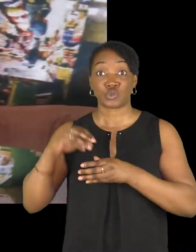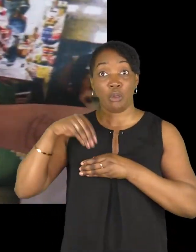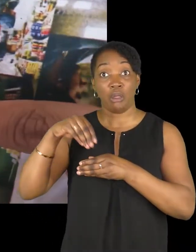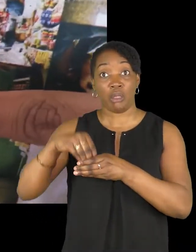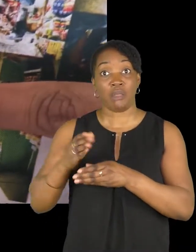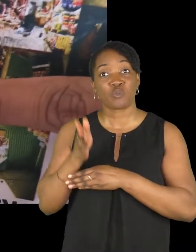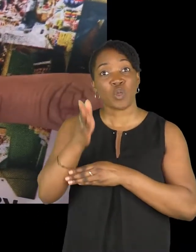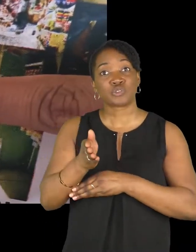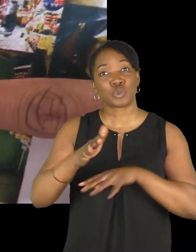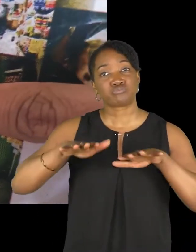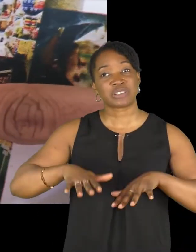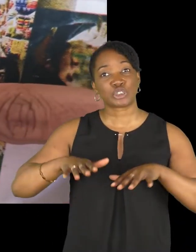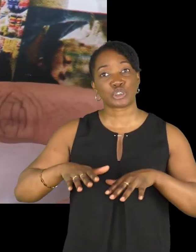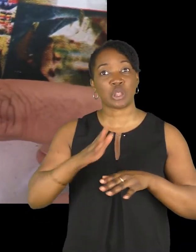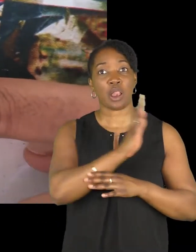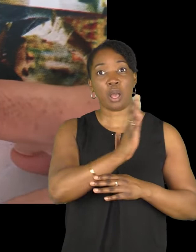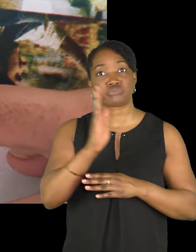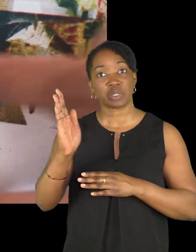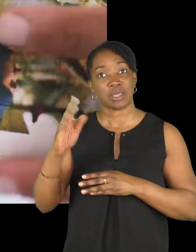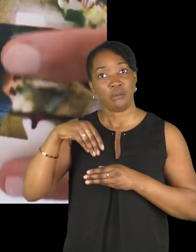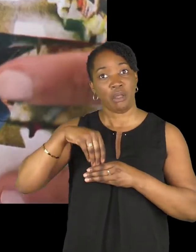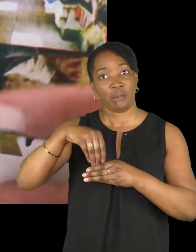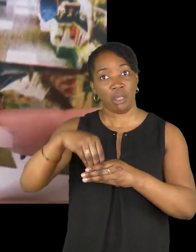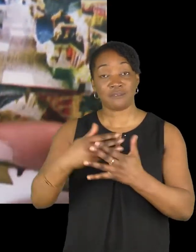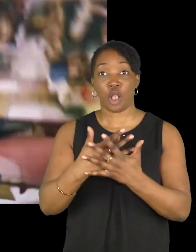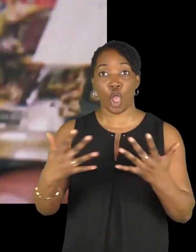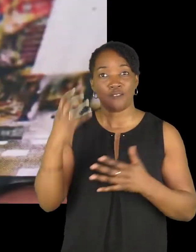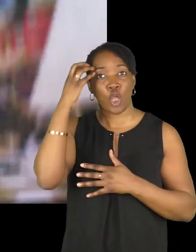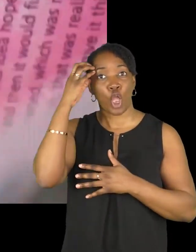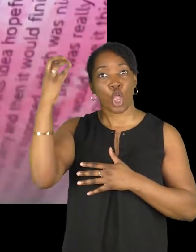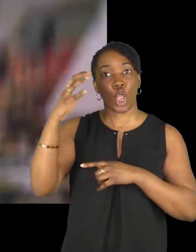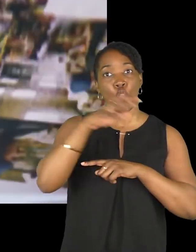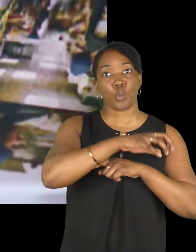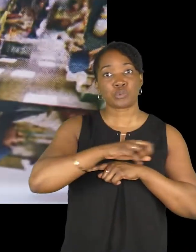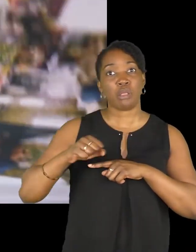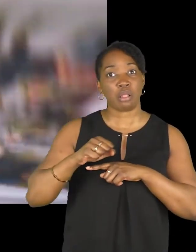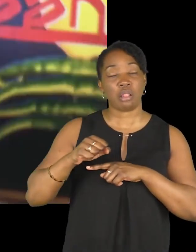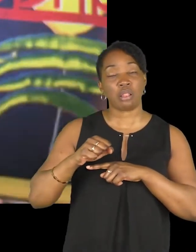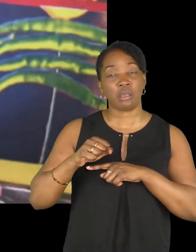going to the British Archive, the British Library archive and a lot of colonial archives for my own